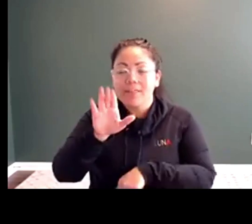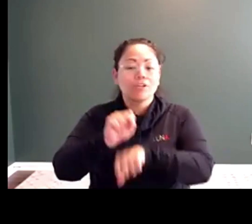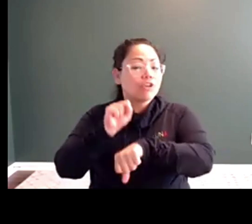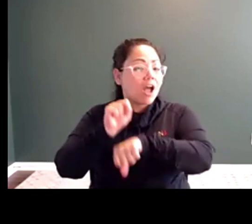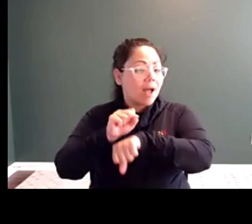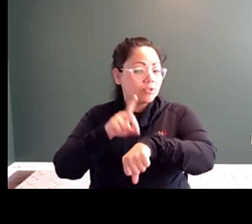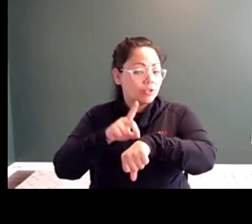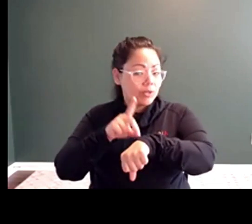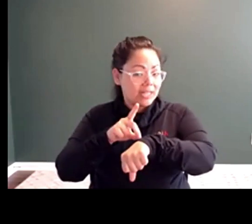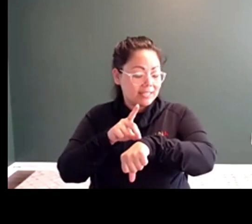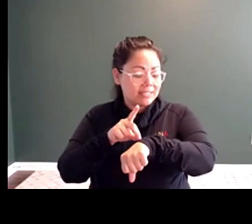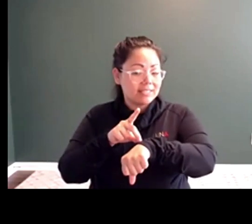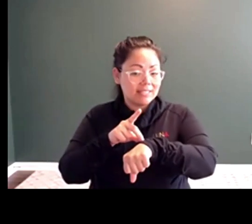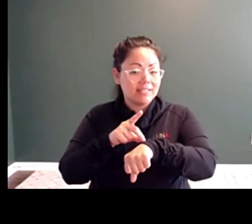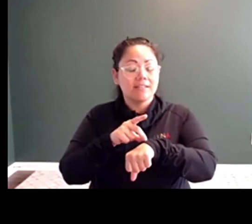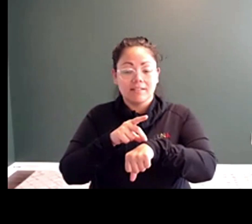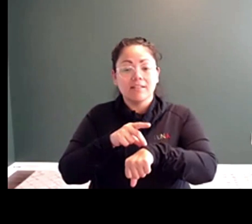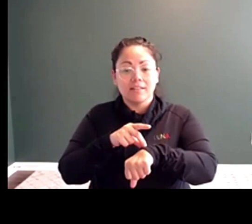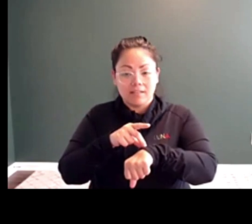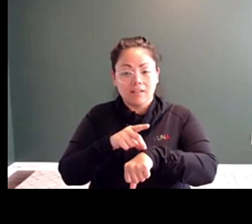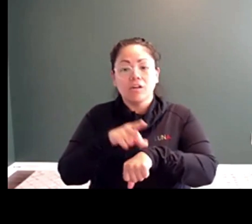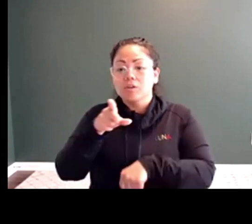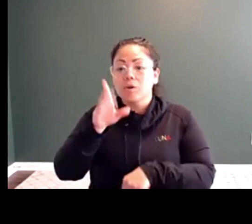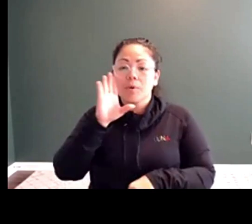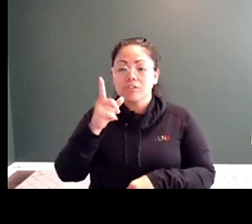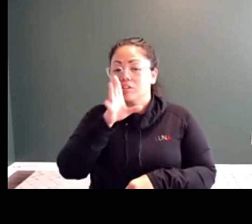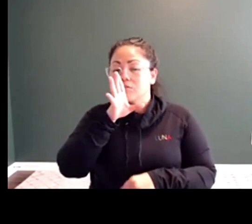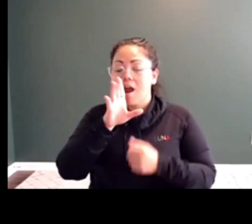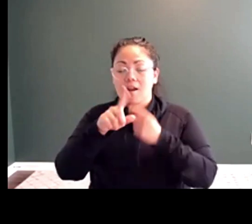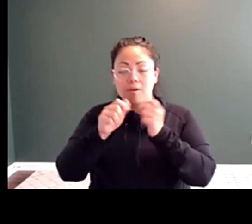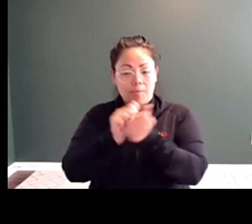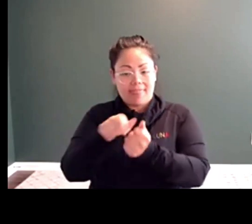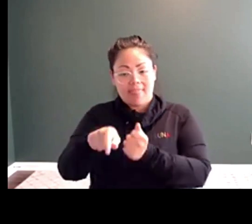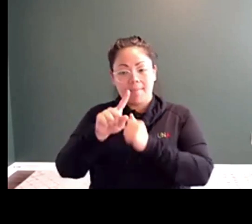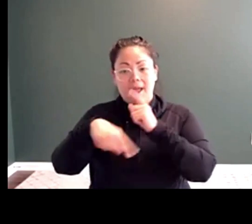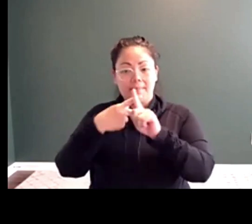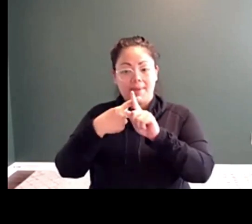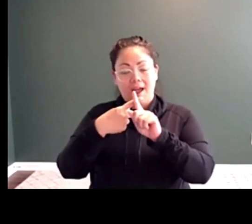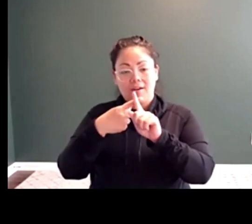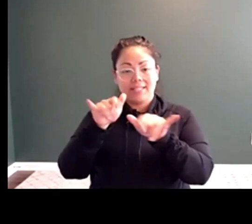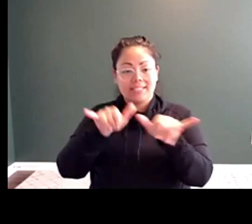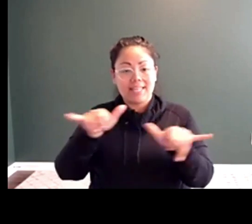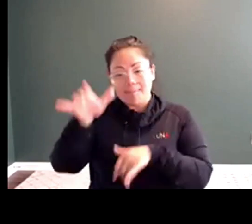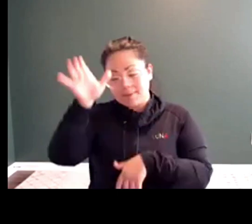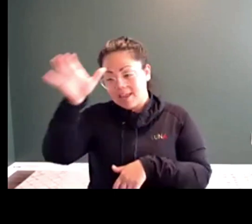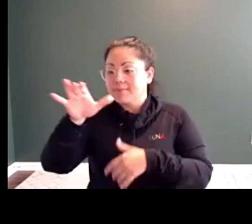And so then you would you talk to them about any, like the way you would talk about a job performance issue